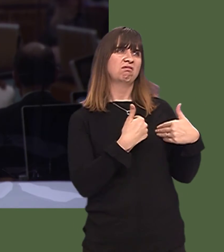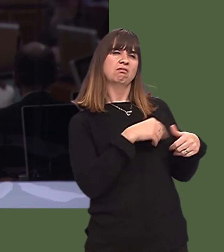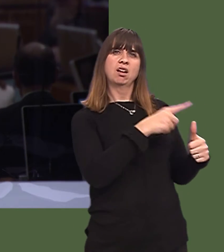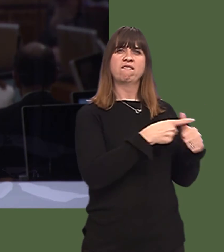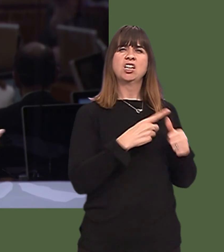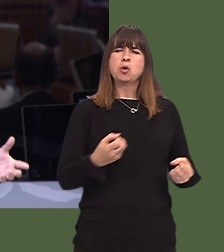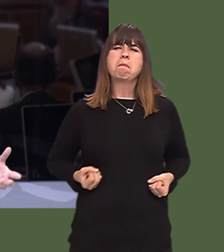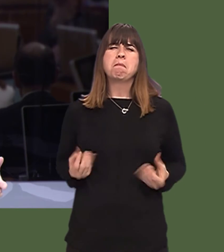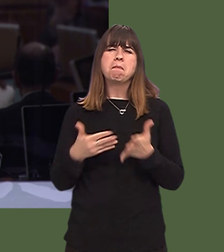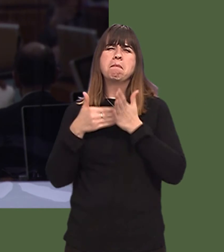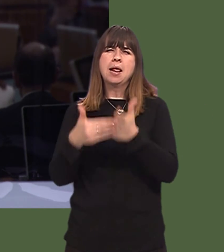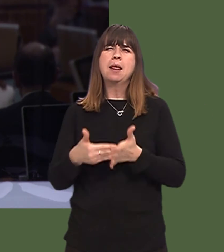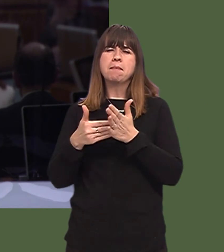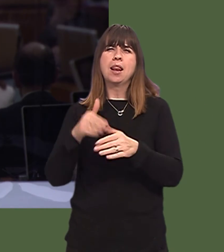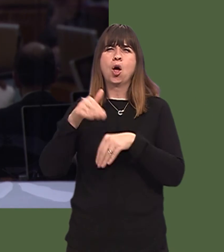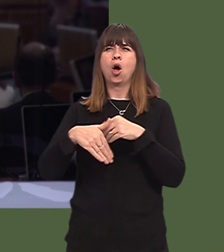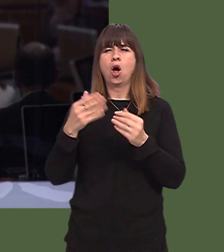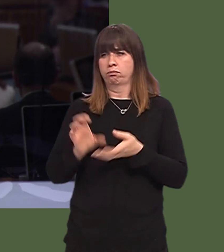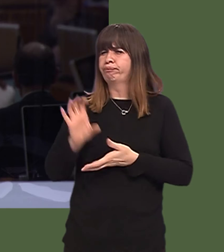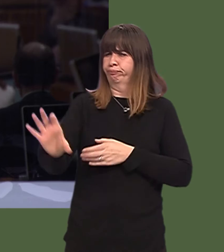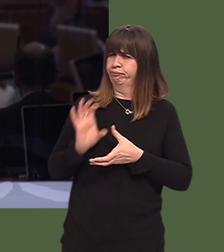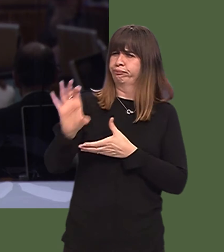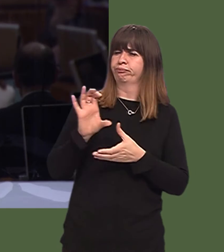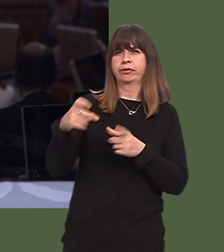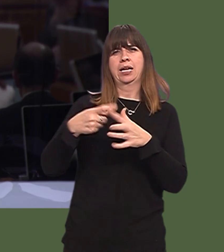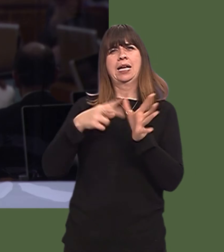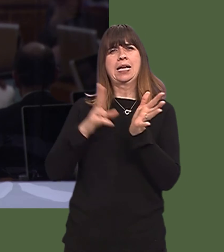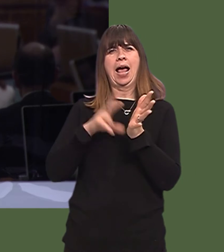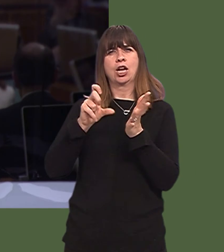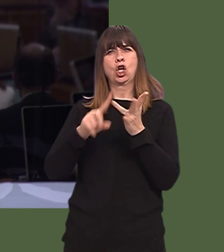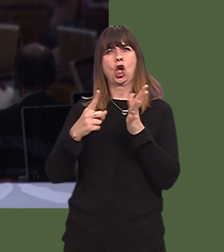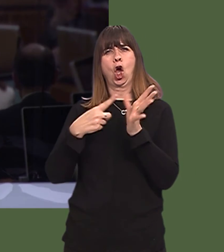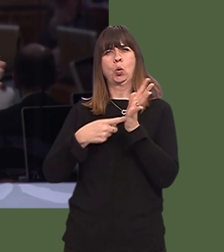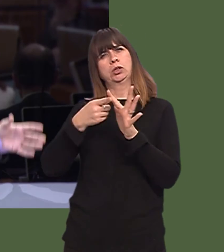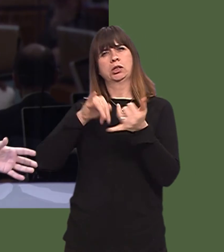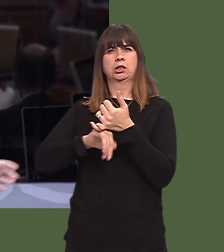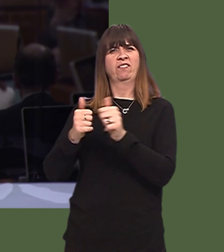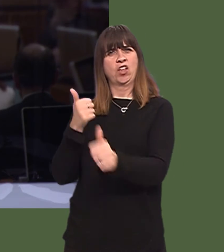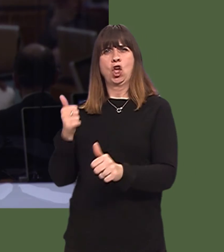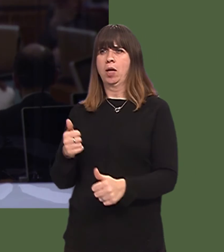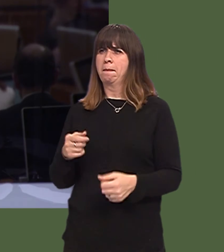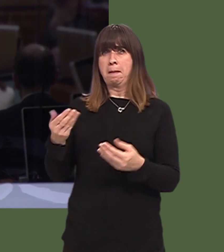You splurged millions on Kancoat; it had a weak business case, but just happened to be